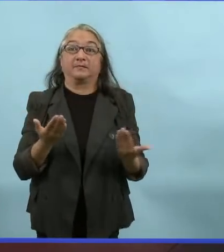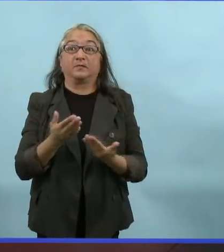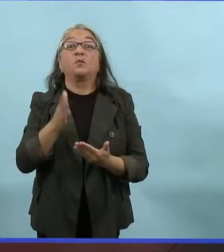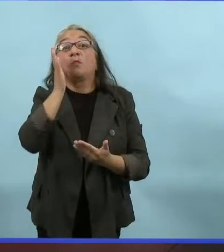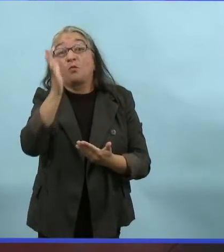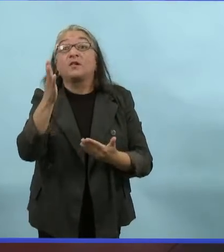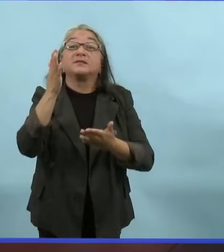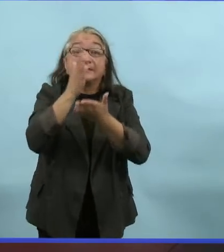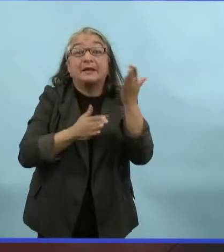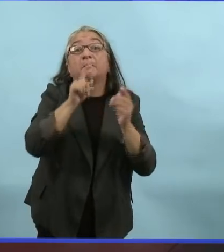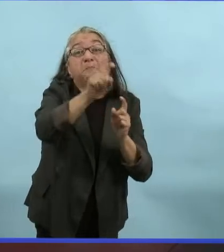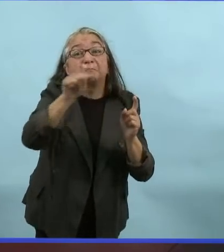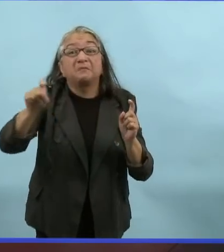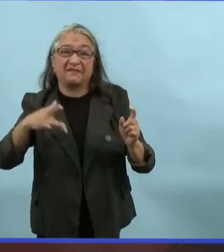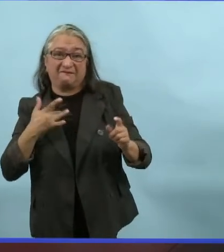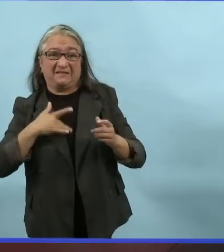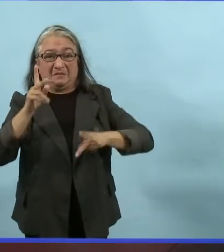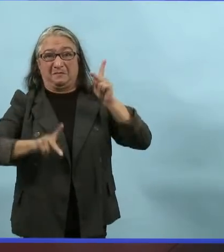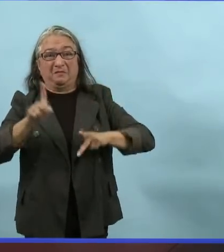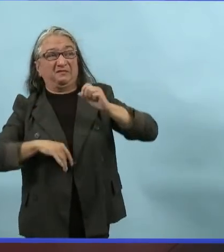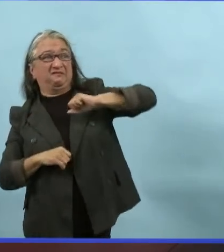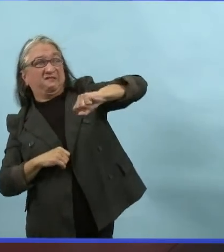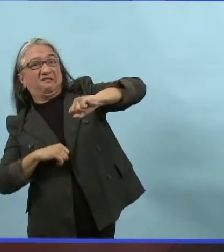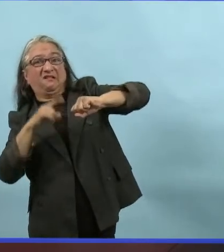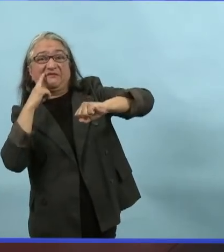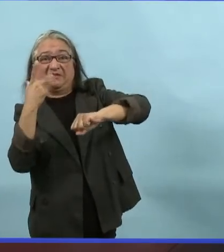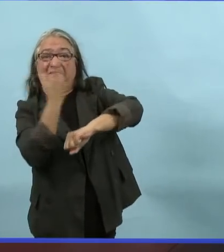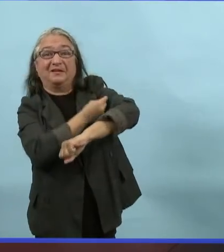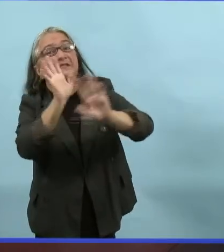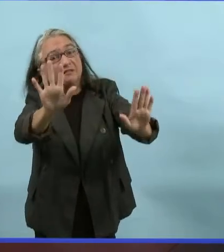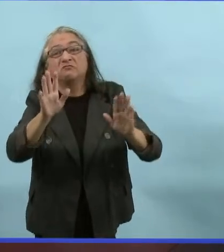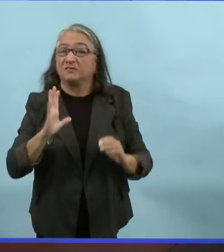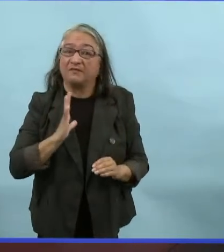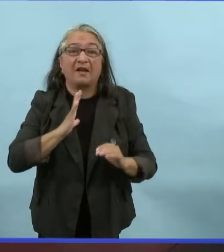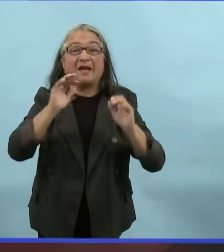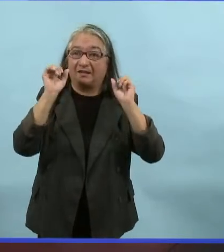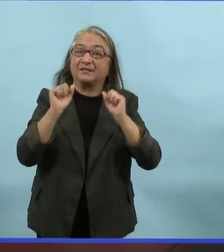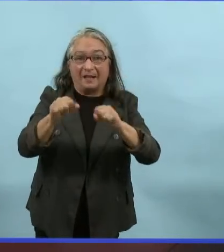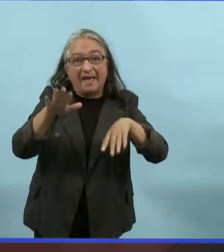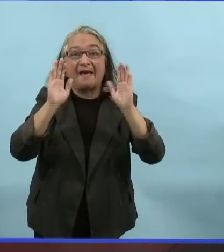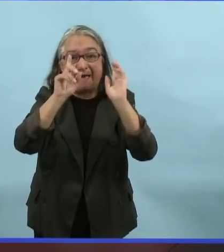healthcare provider you trust them with a lot of discussions and information trust them with this